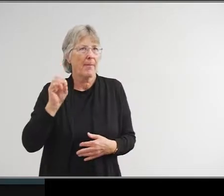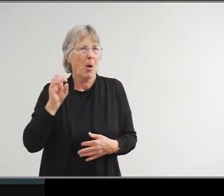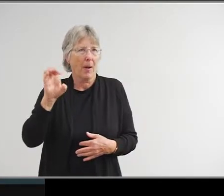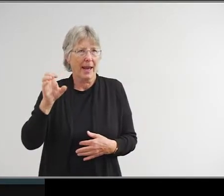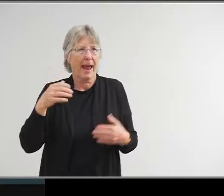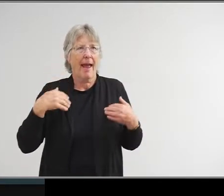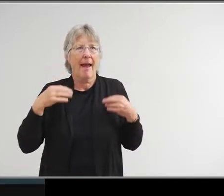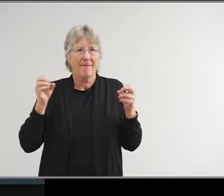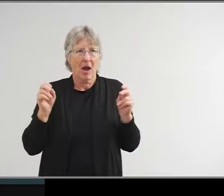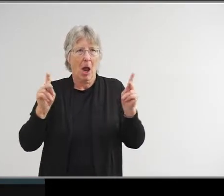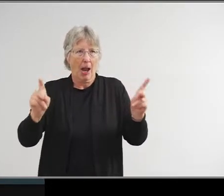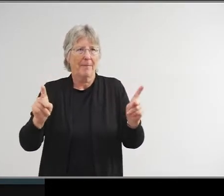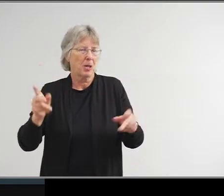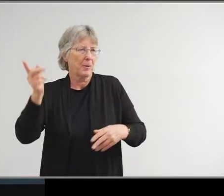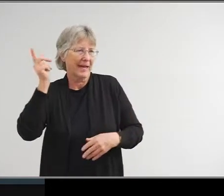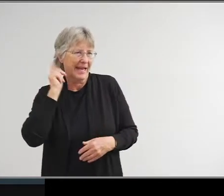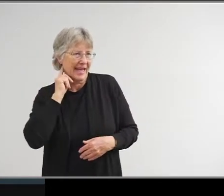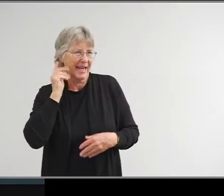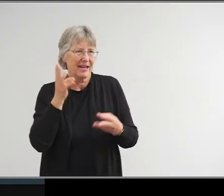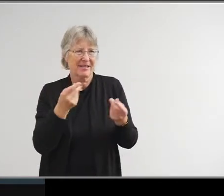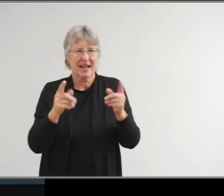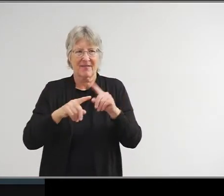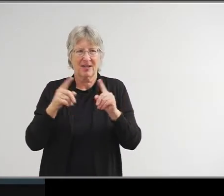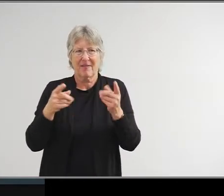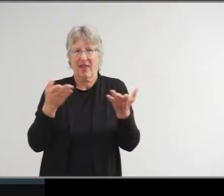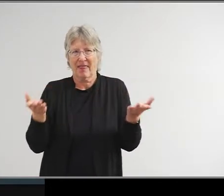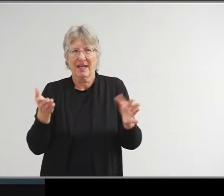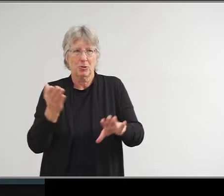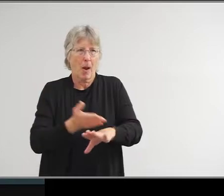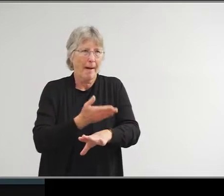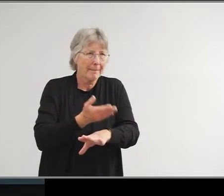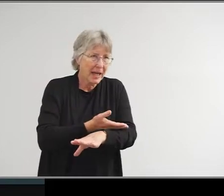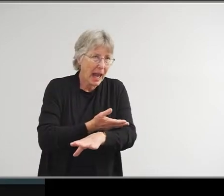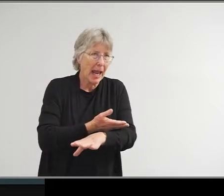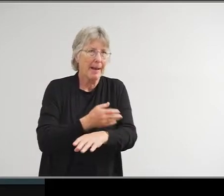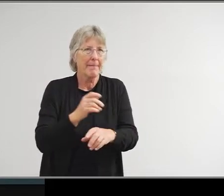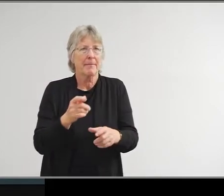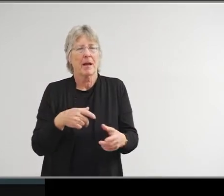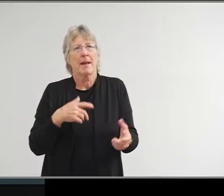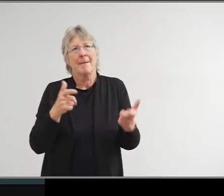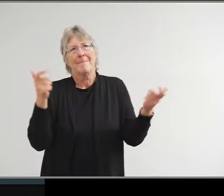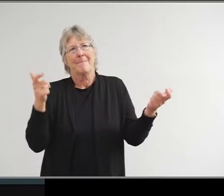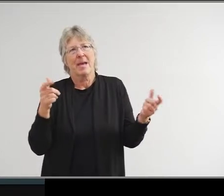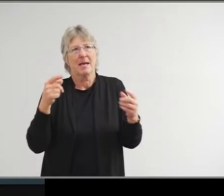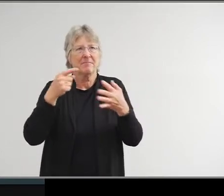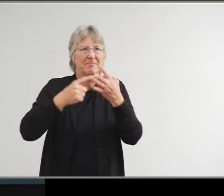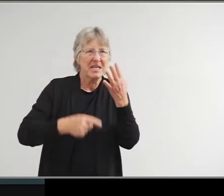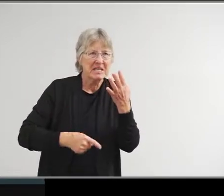whether there are several things to update on, whether there are big details or little details, it's an opportunity for us